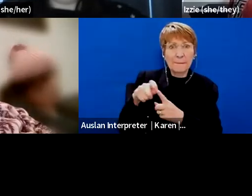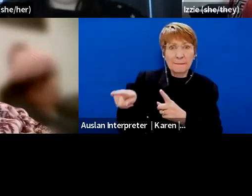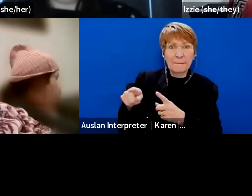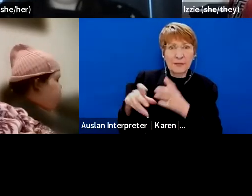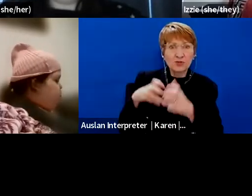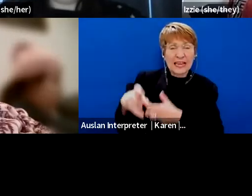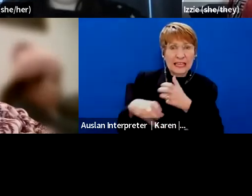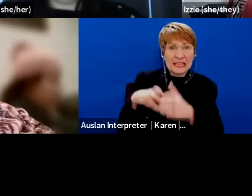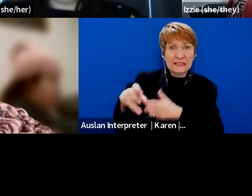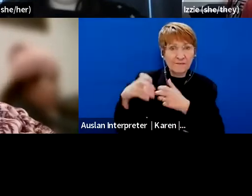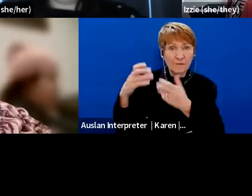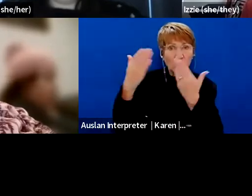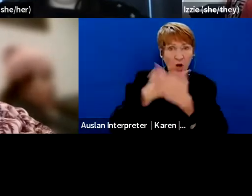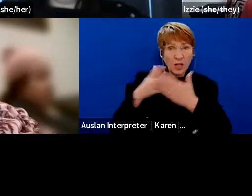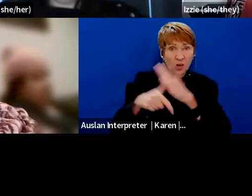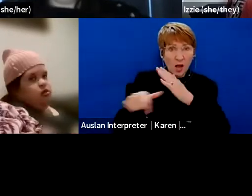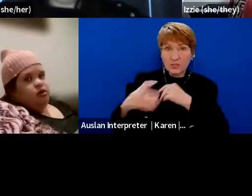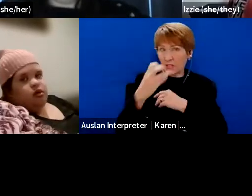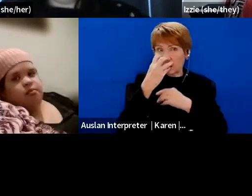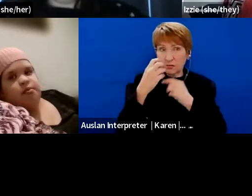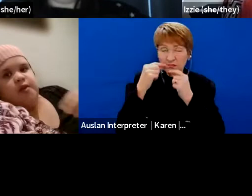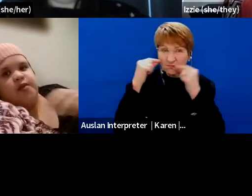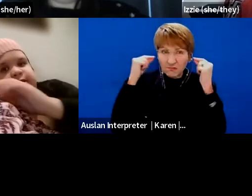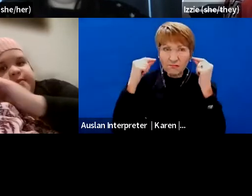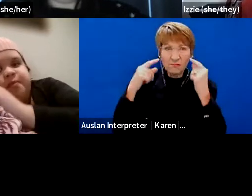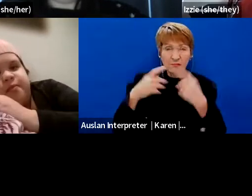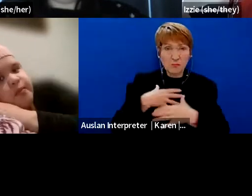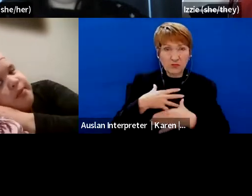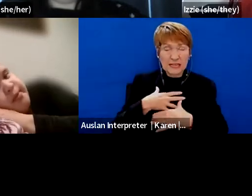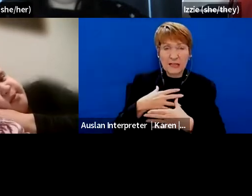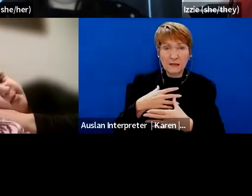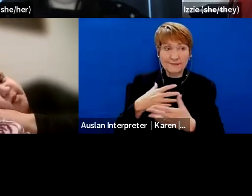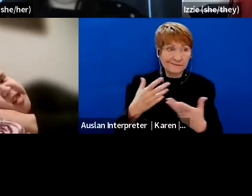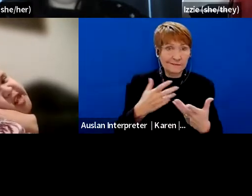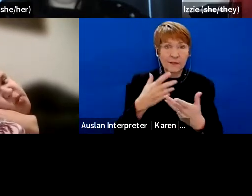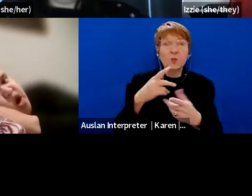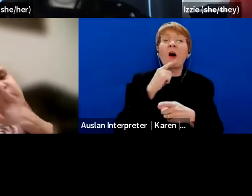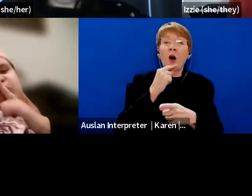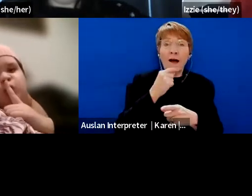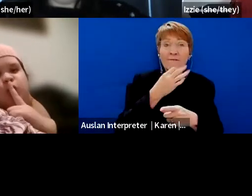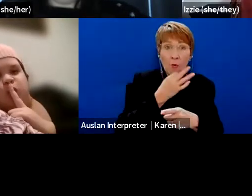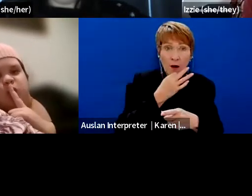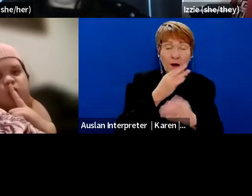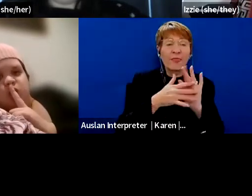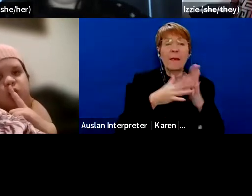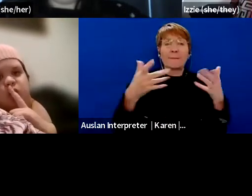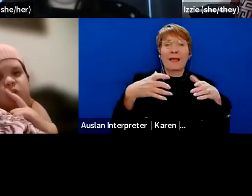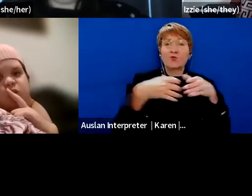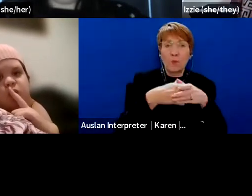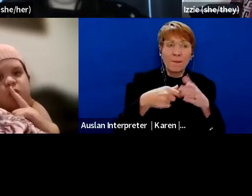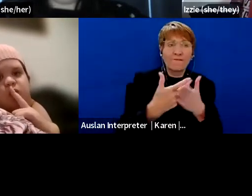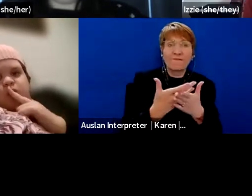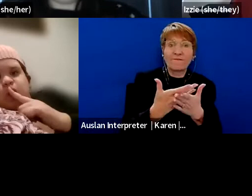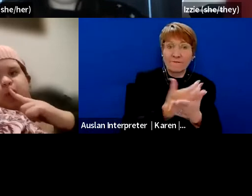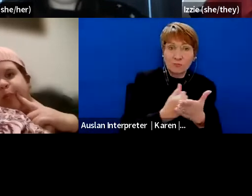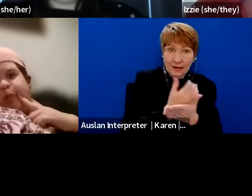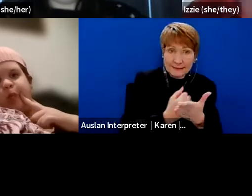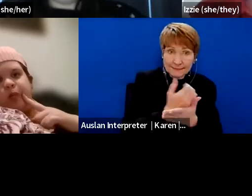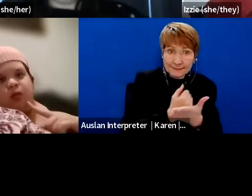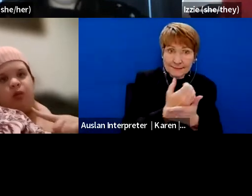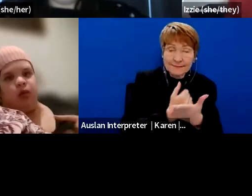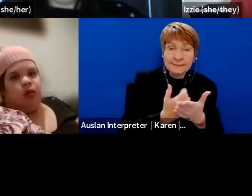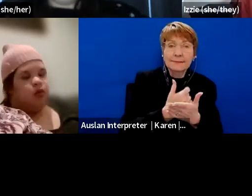So we were lucky, we could hire a machine for the wall but then we got our playgroup fundraise for us so we could buy a machine.